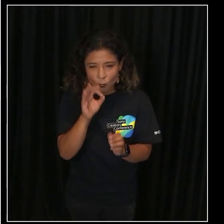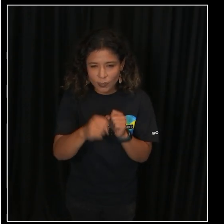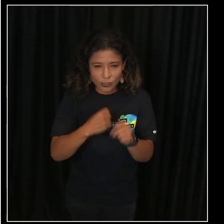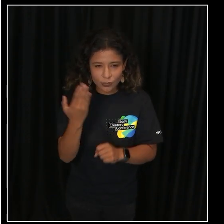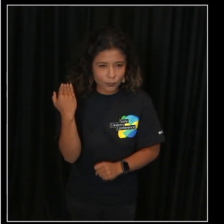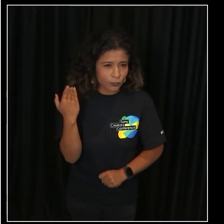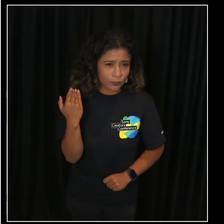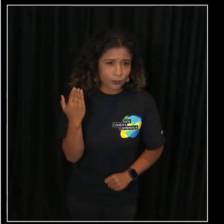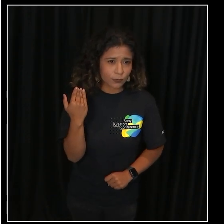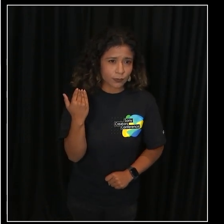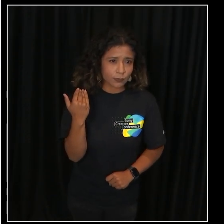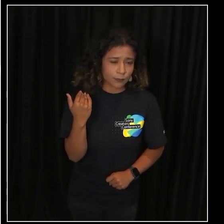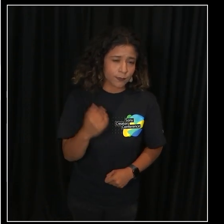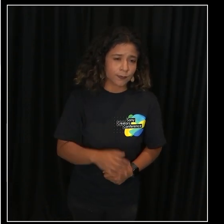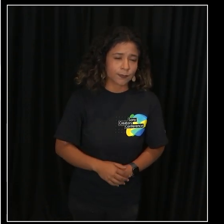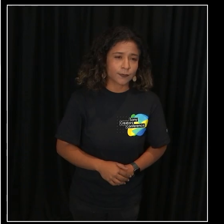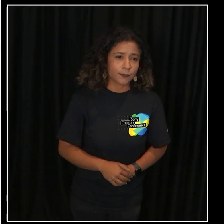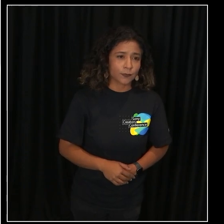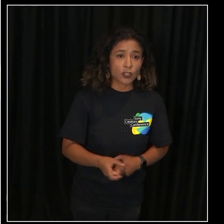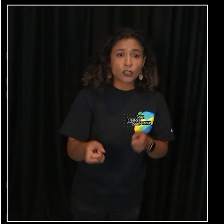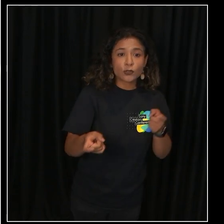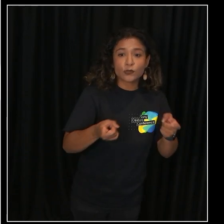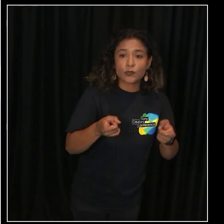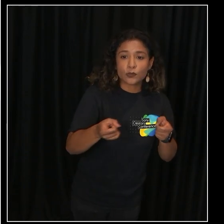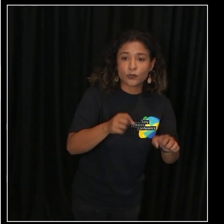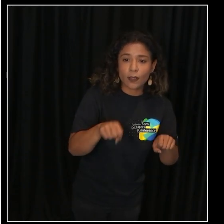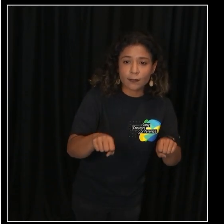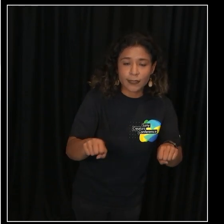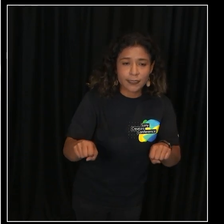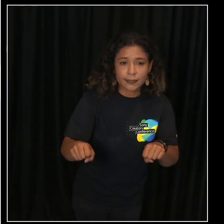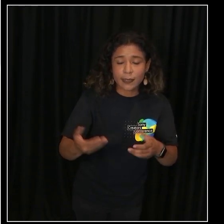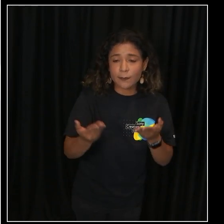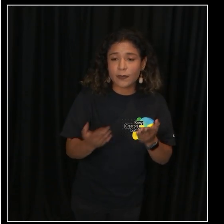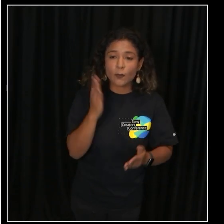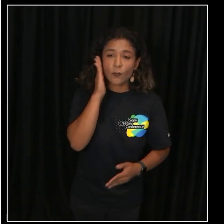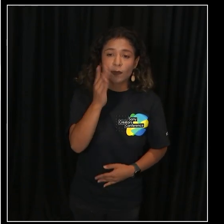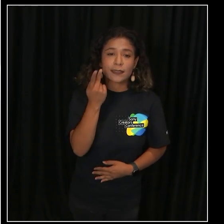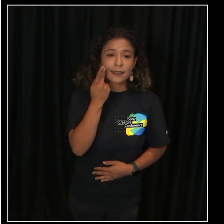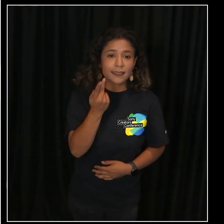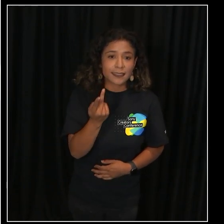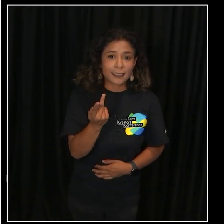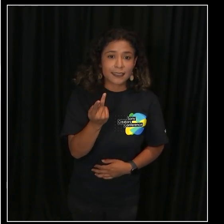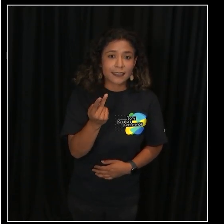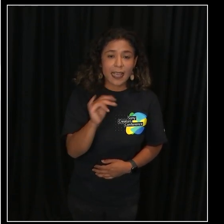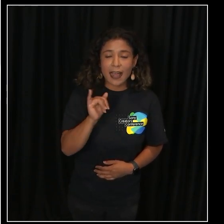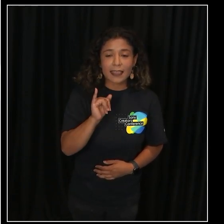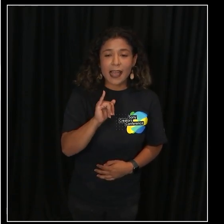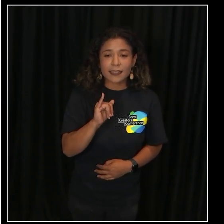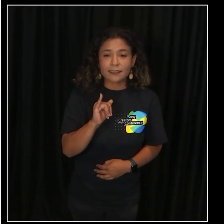And then, as we allude to, controllability is a big thing here, right? So we might start seeing akin to what we're seeing with video generation,